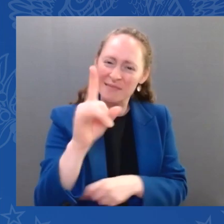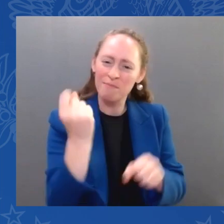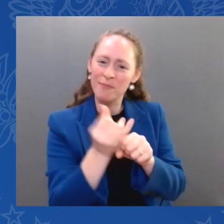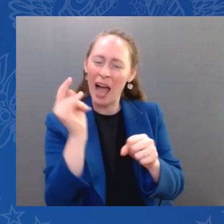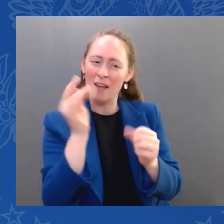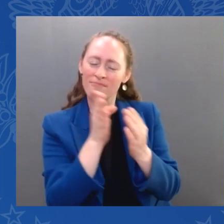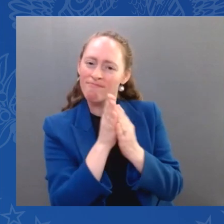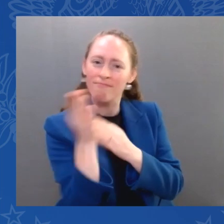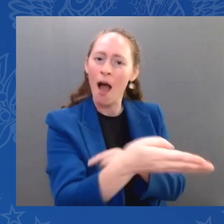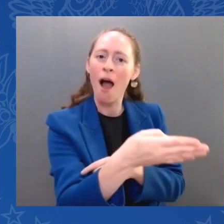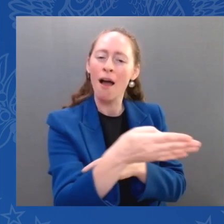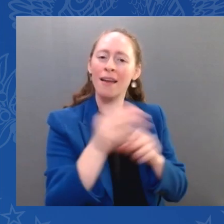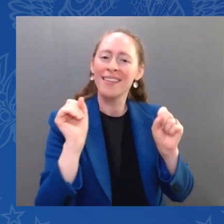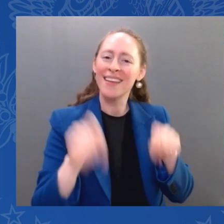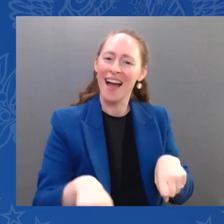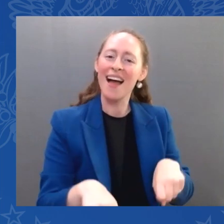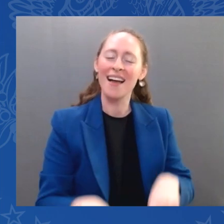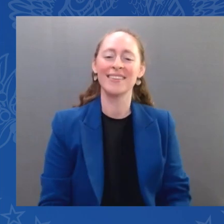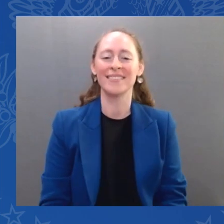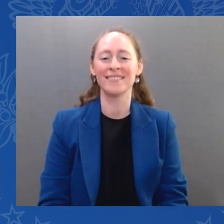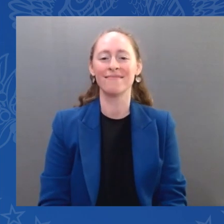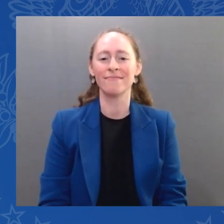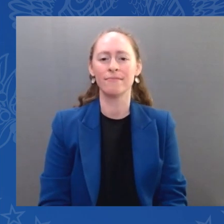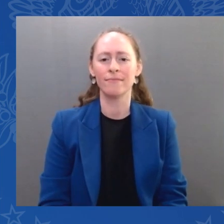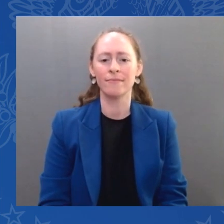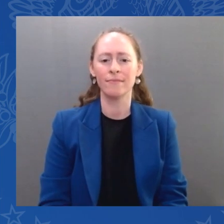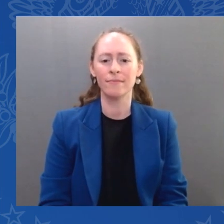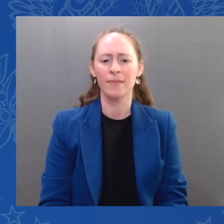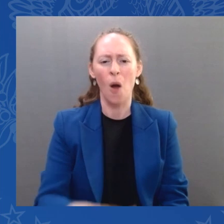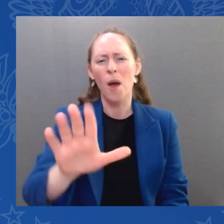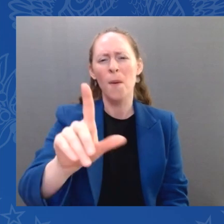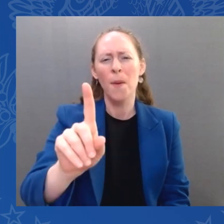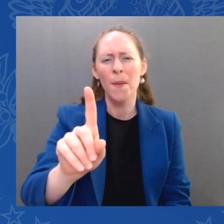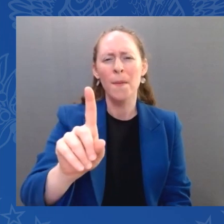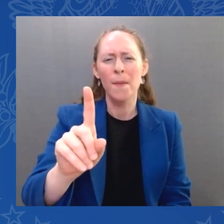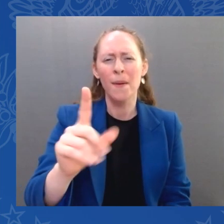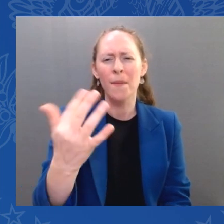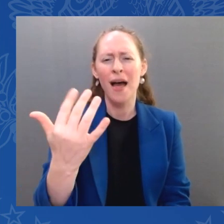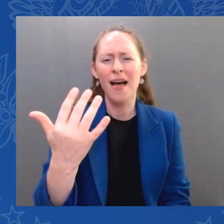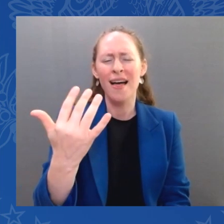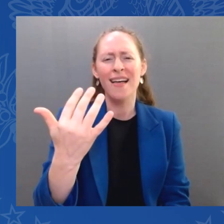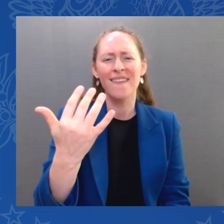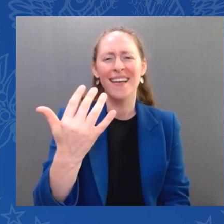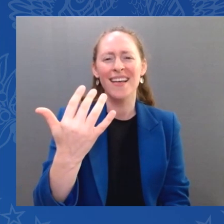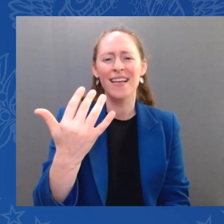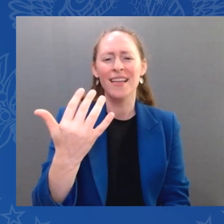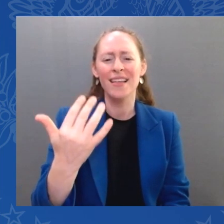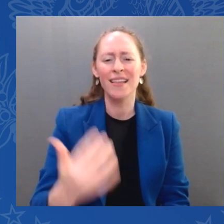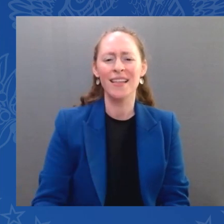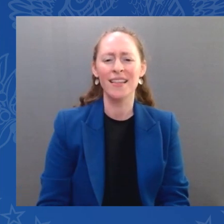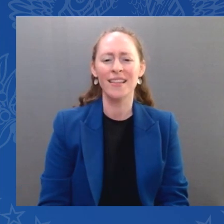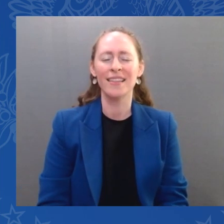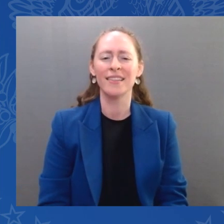We have to do more than that! You -- We have to open an office in the White House.